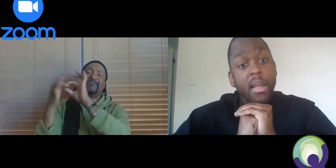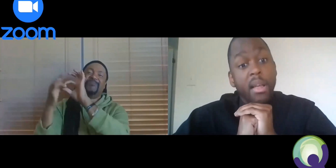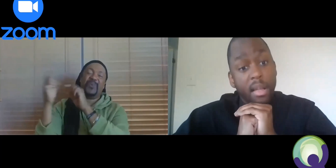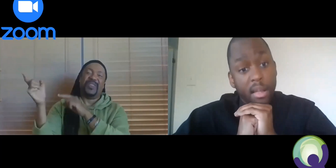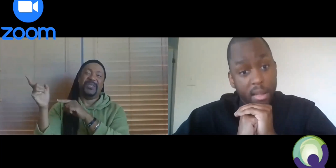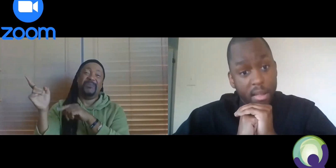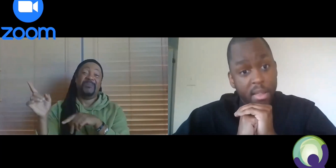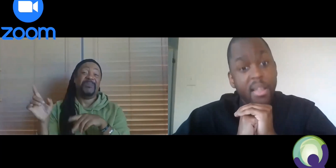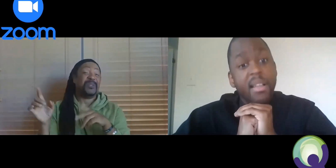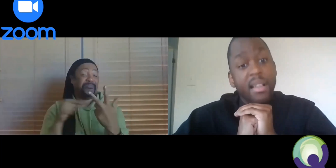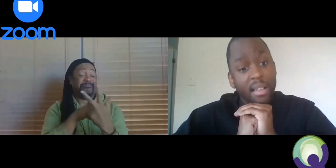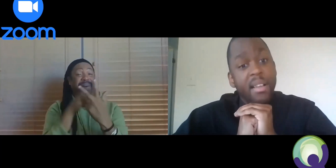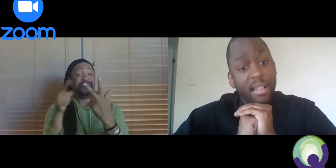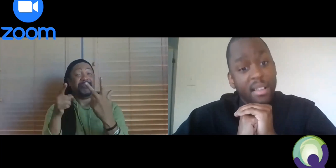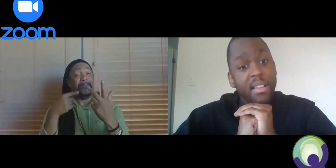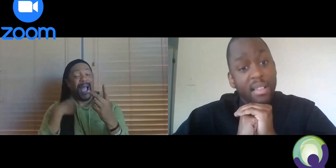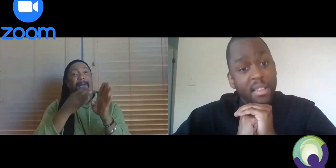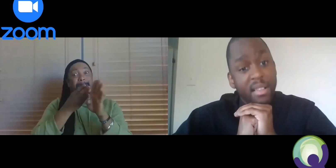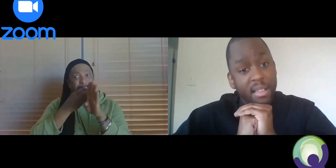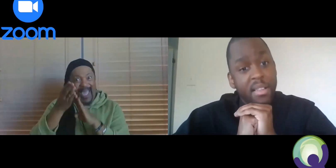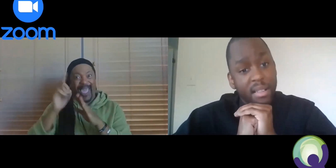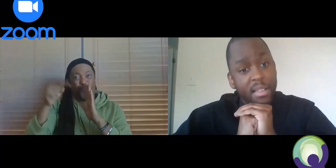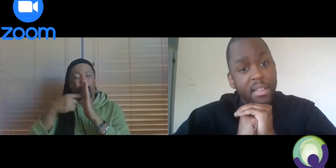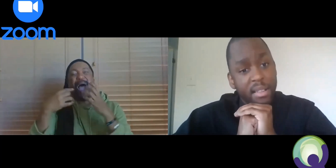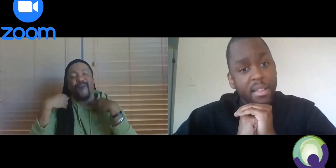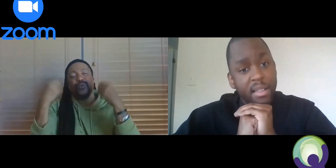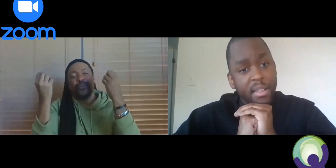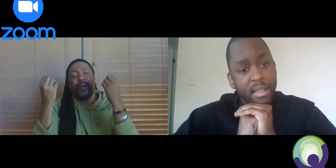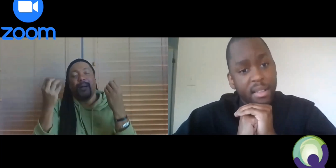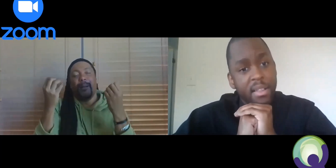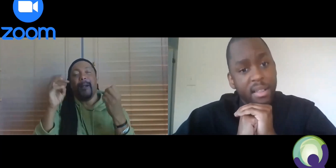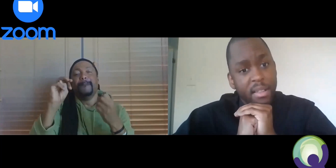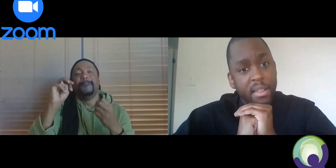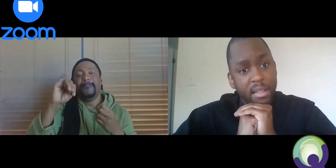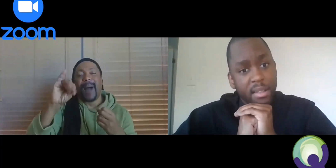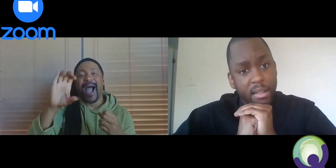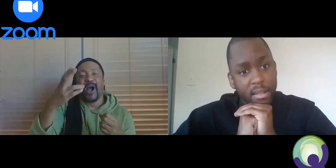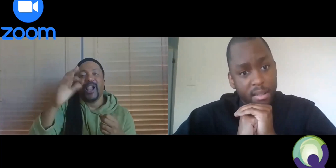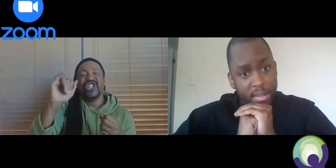through signing and I can relate to him. Those are my main three role models and there are others.